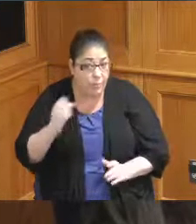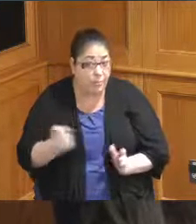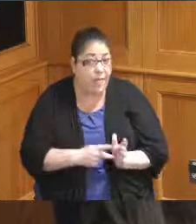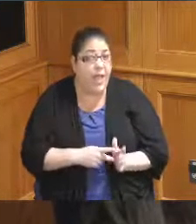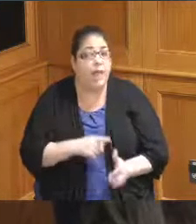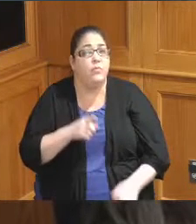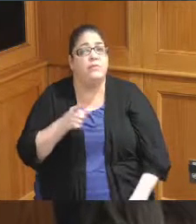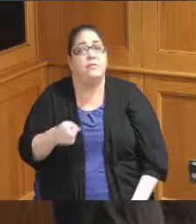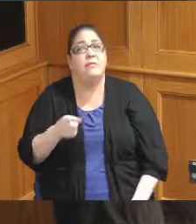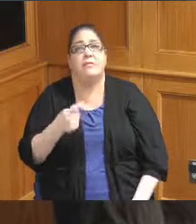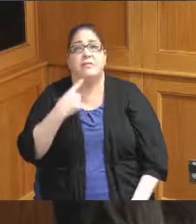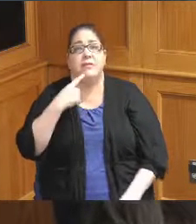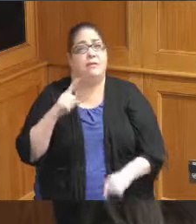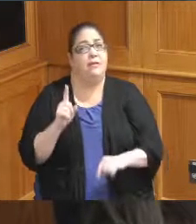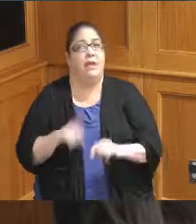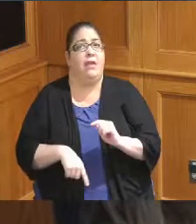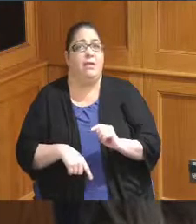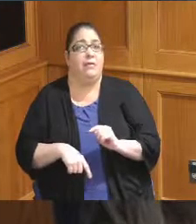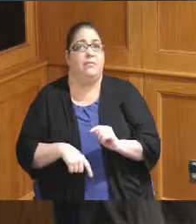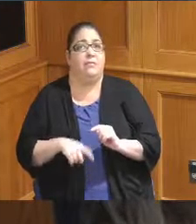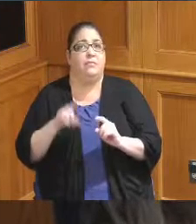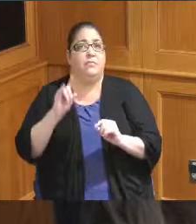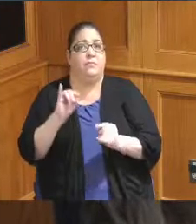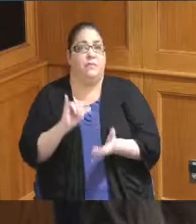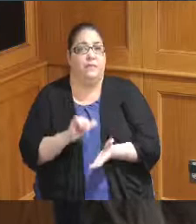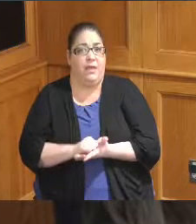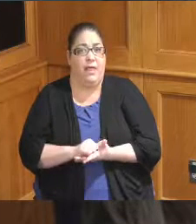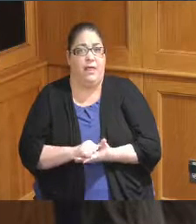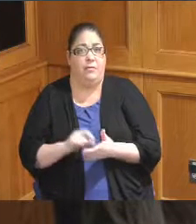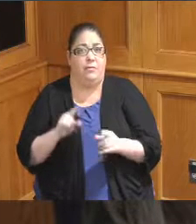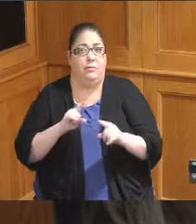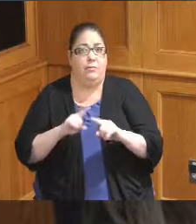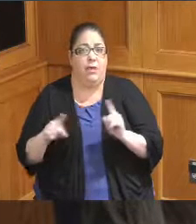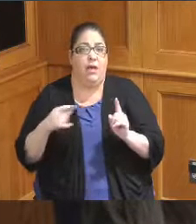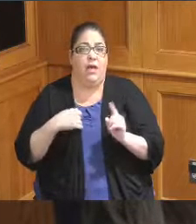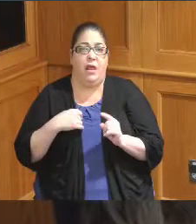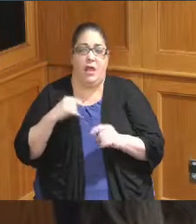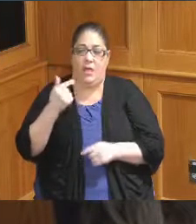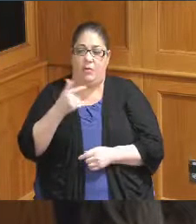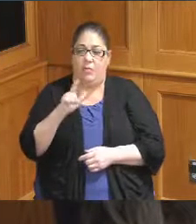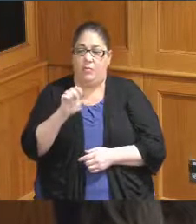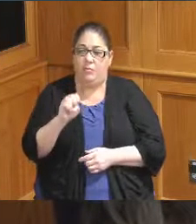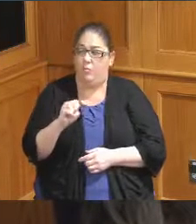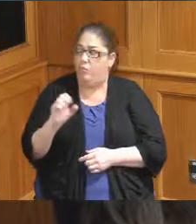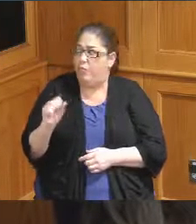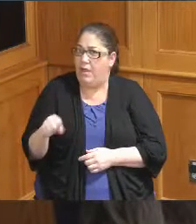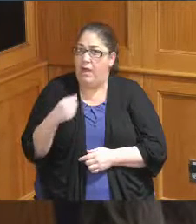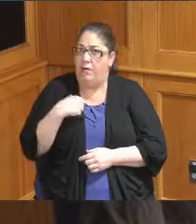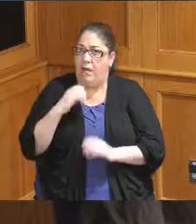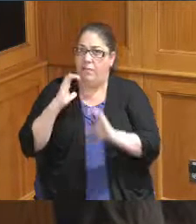that they aren't able to do that but then I look at I Google there's mobile pharmacies everywhere